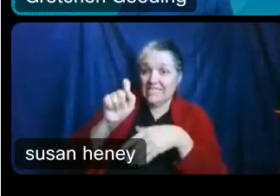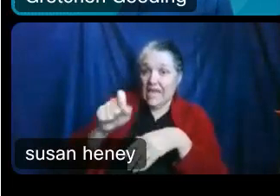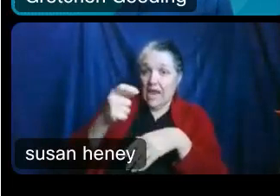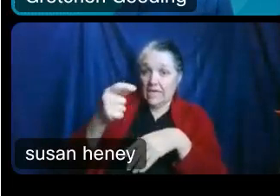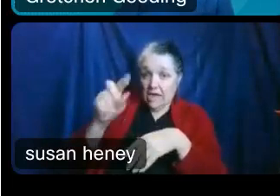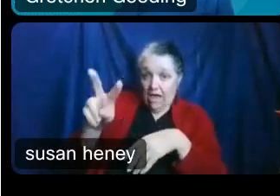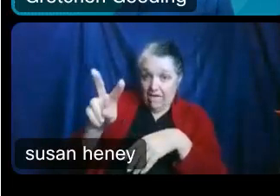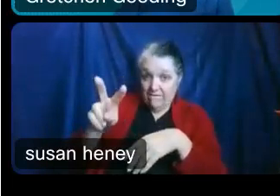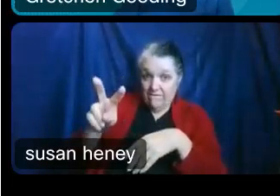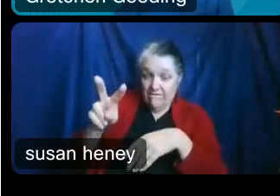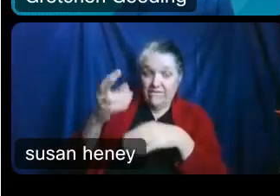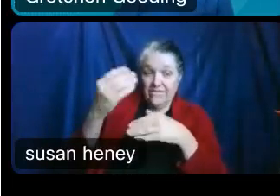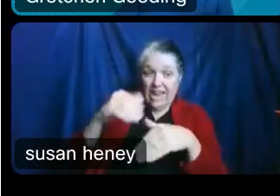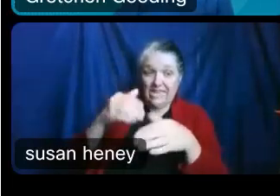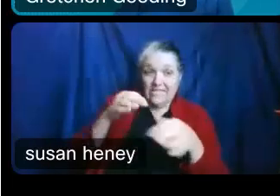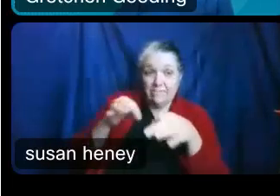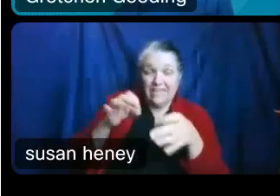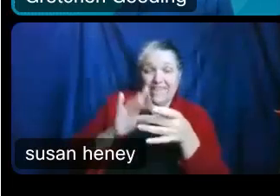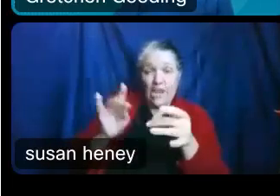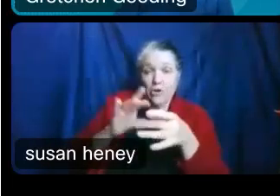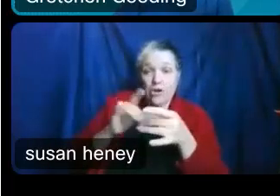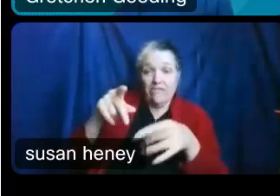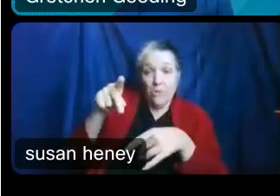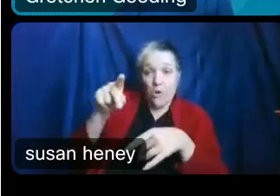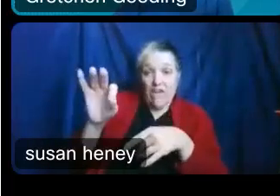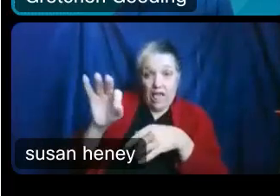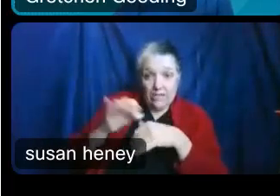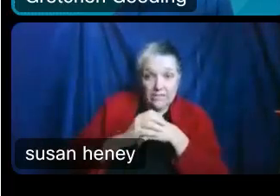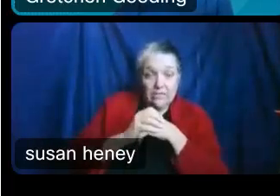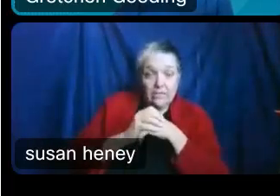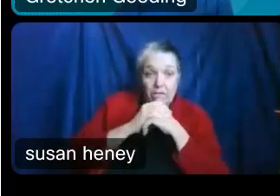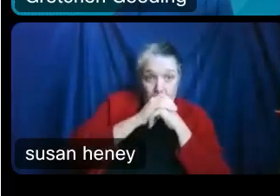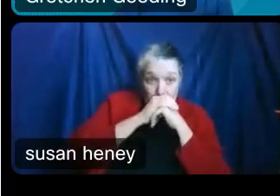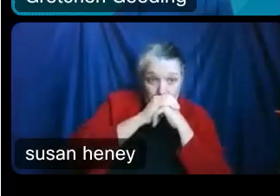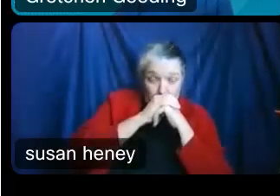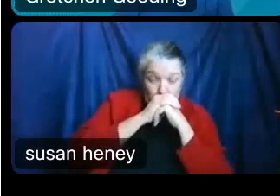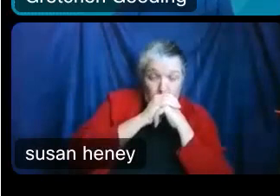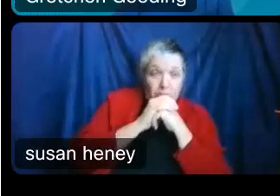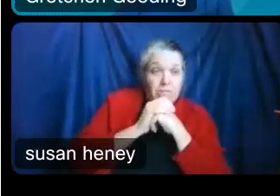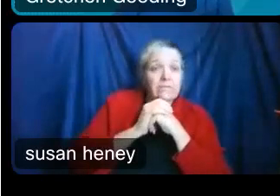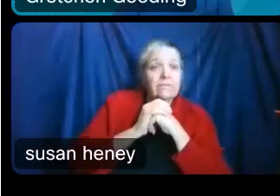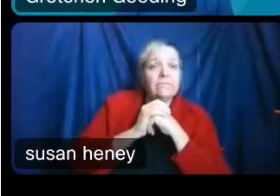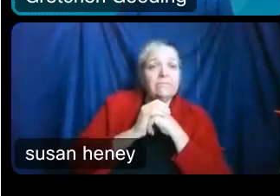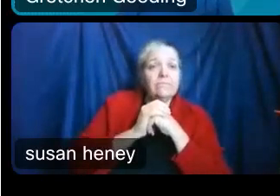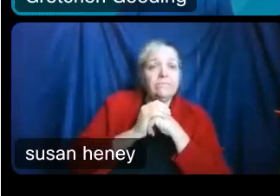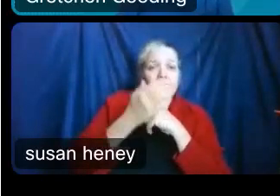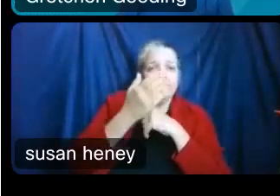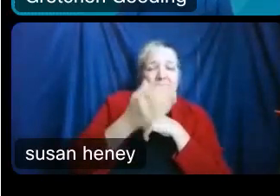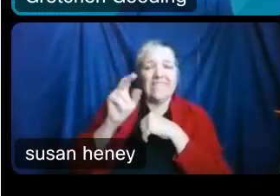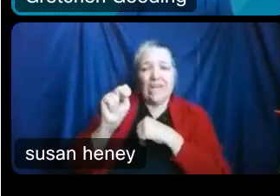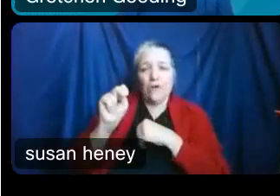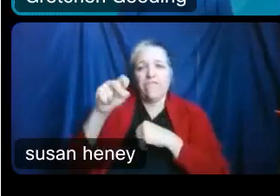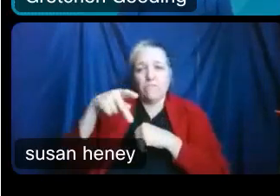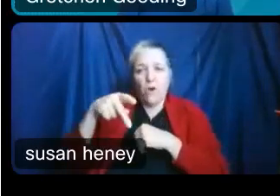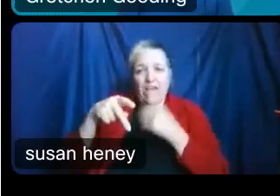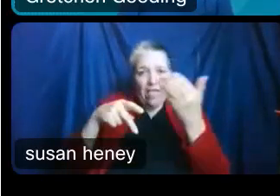next slide. Narrative profiles help novice users interpret